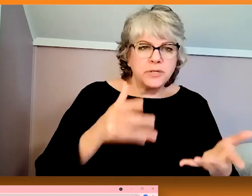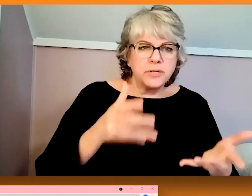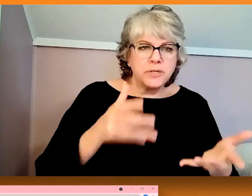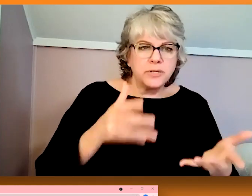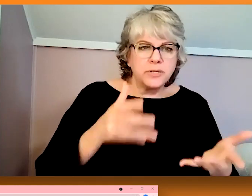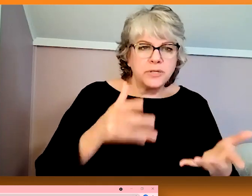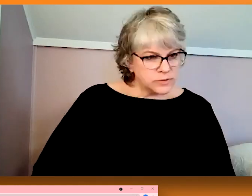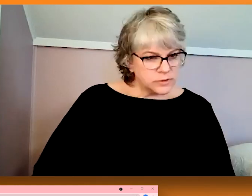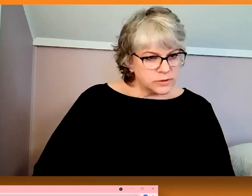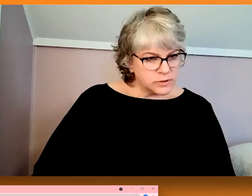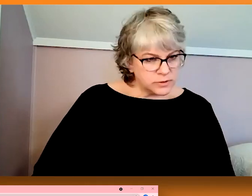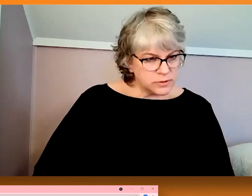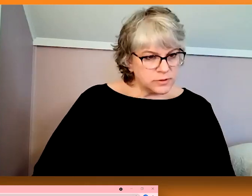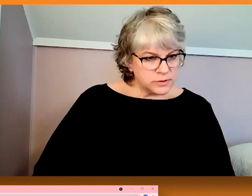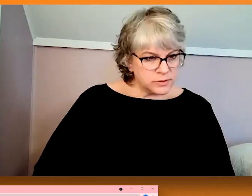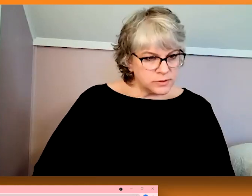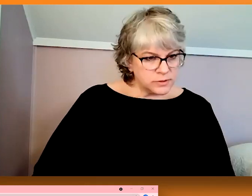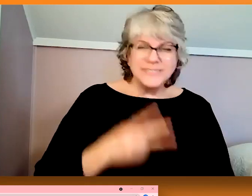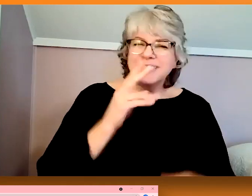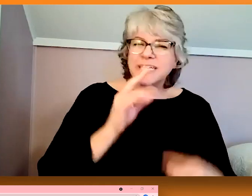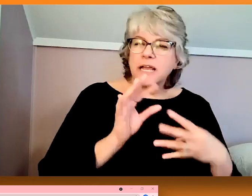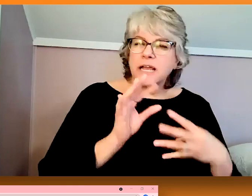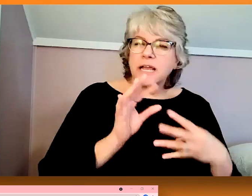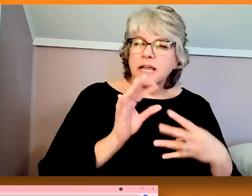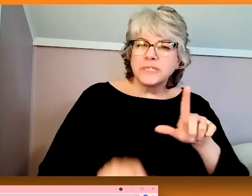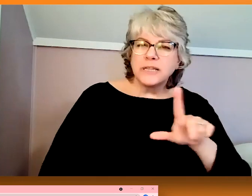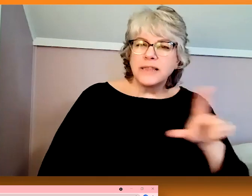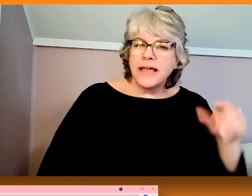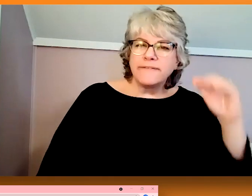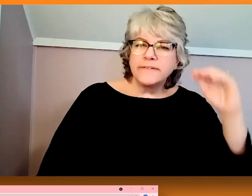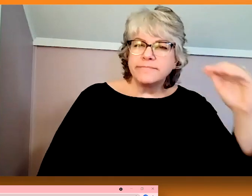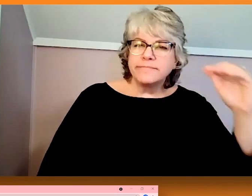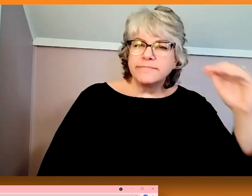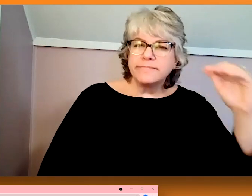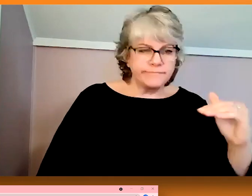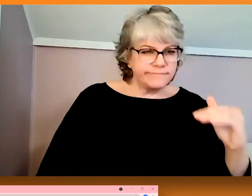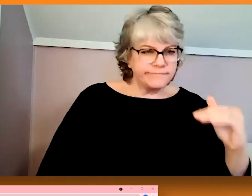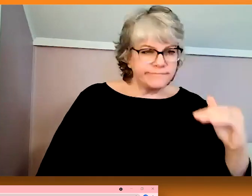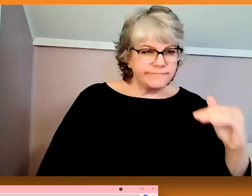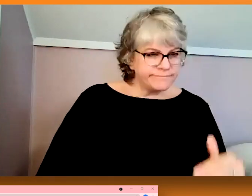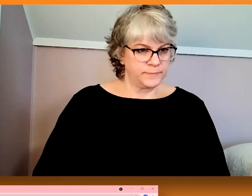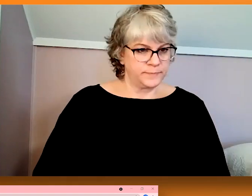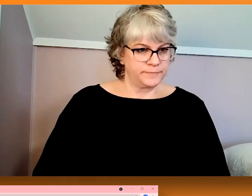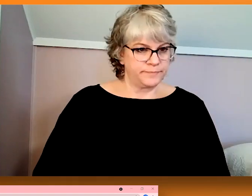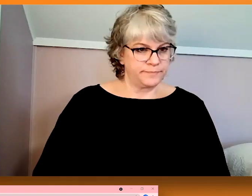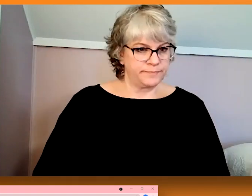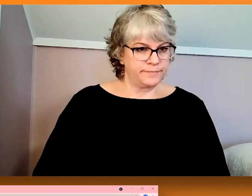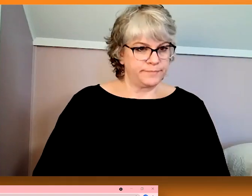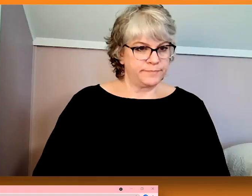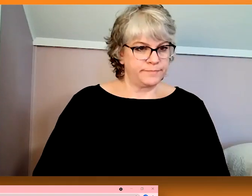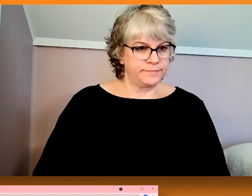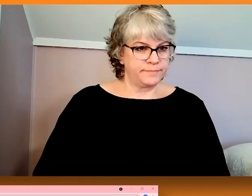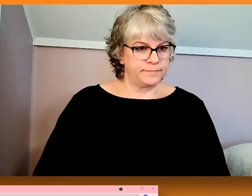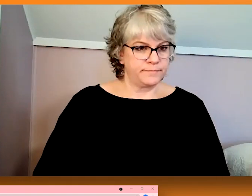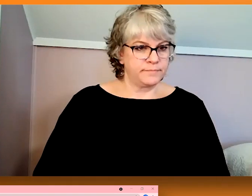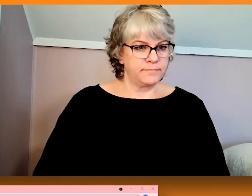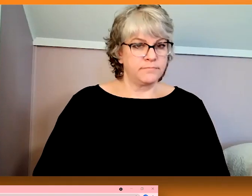You can see the different choices here on the side. There are certain funding opportunities